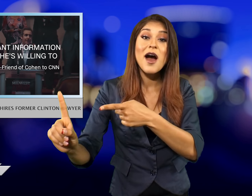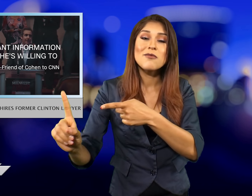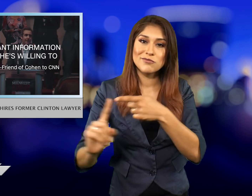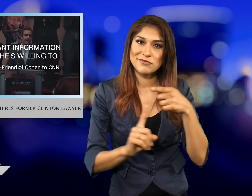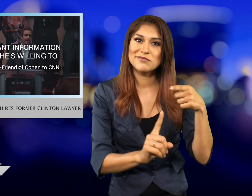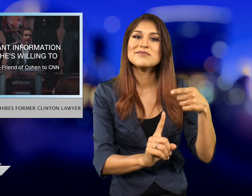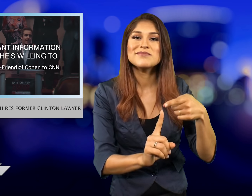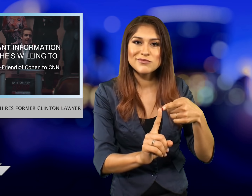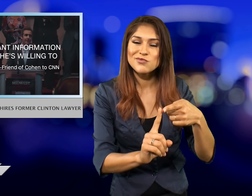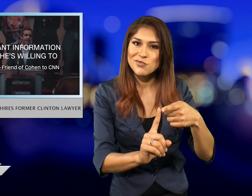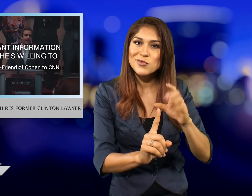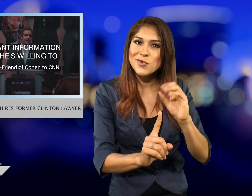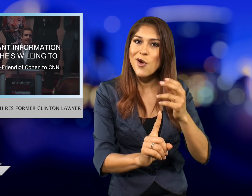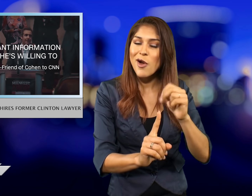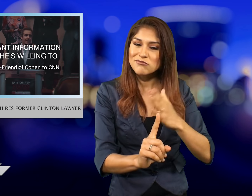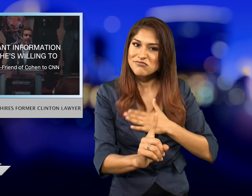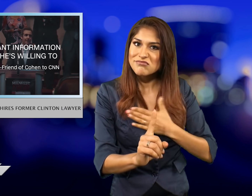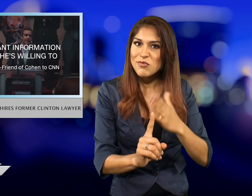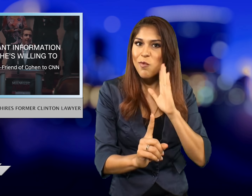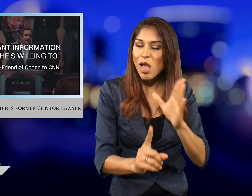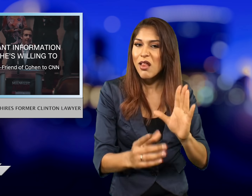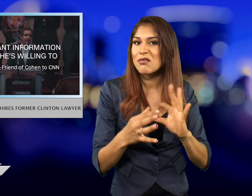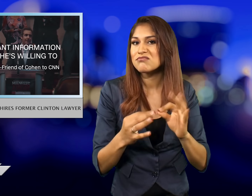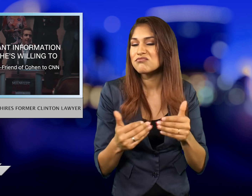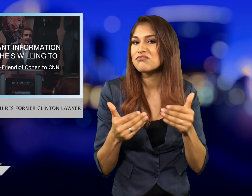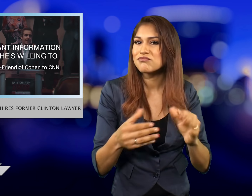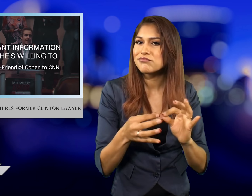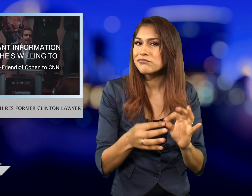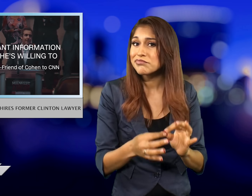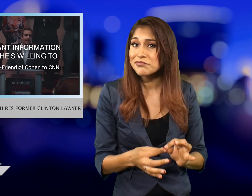he's willing to give it."